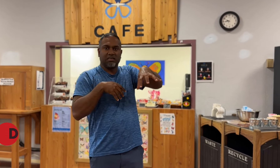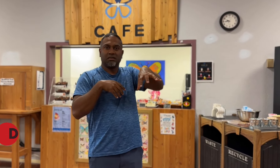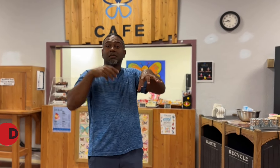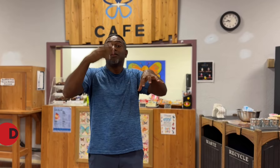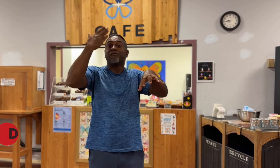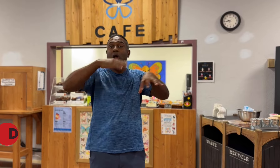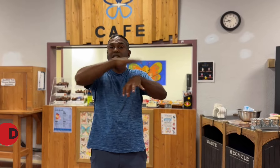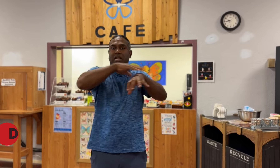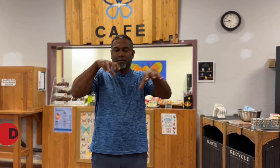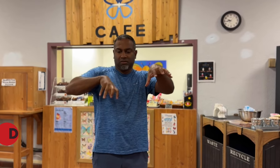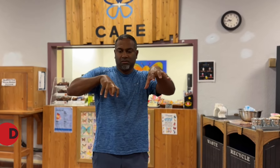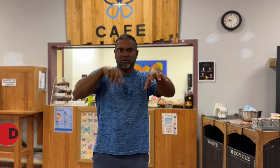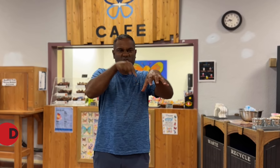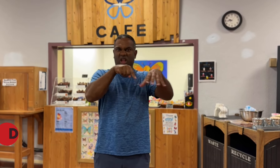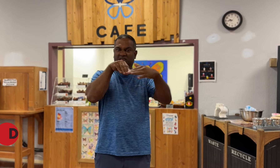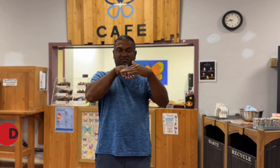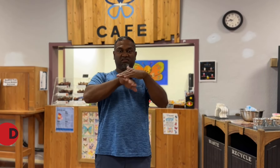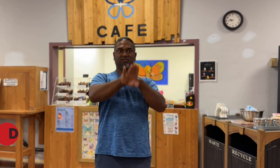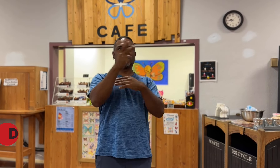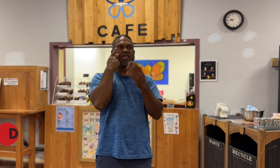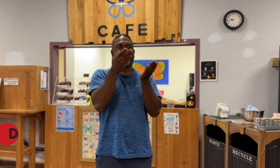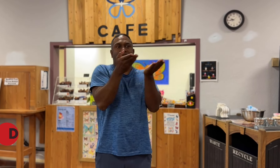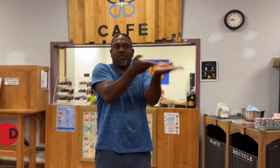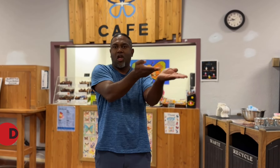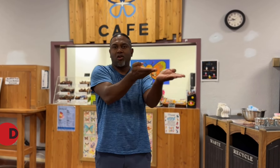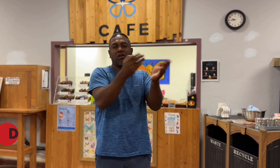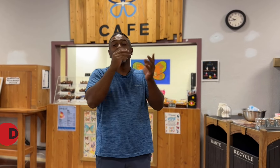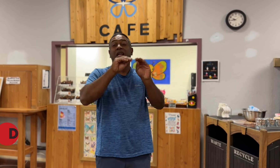and Lawrence, go to the left. It's by the front desk and easily seen